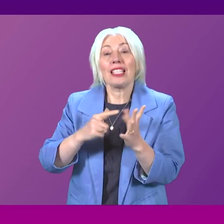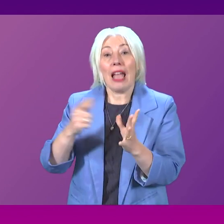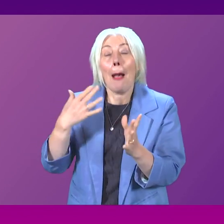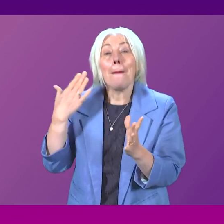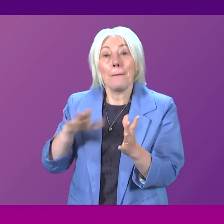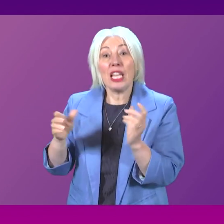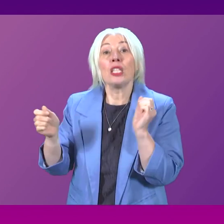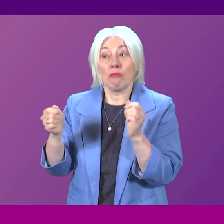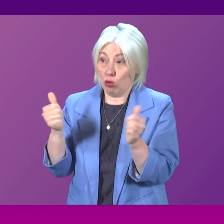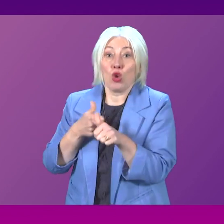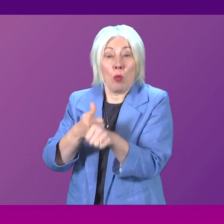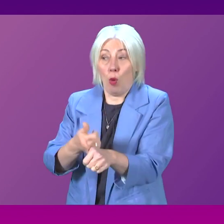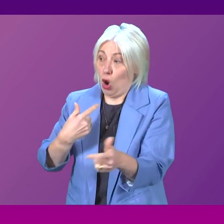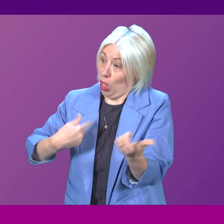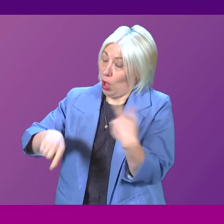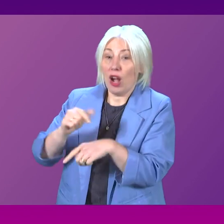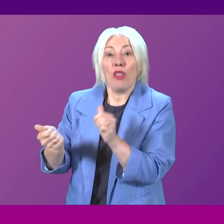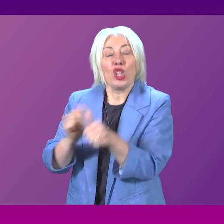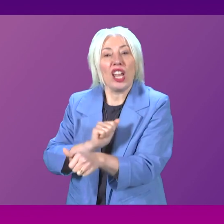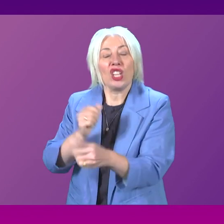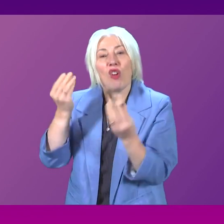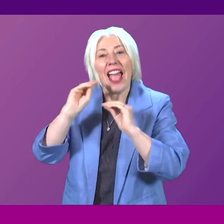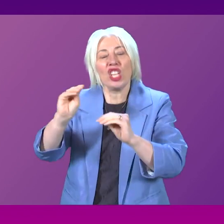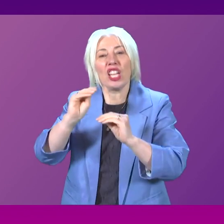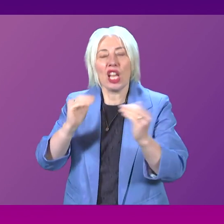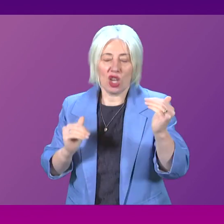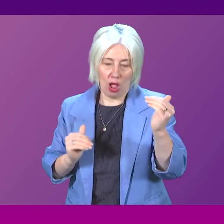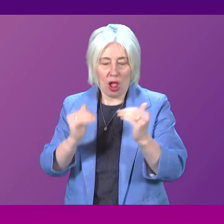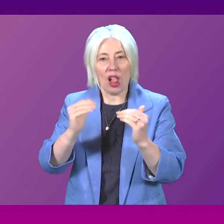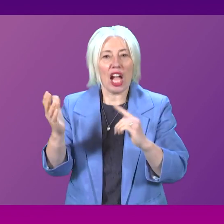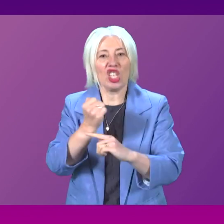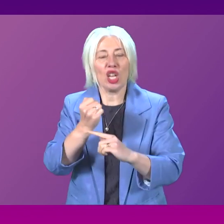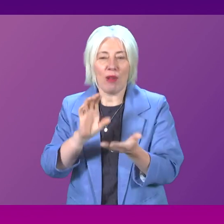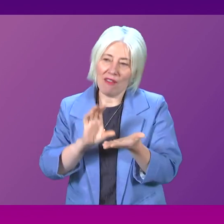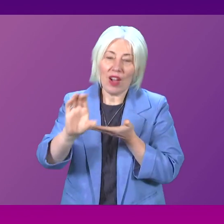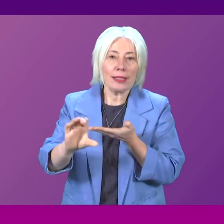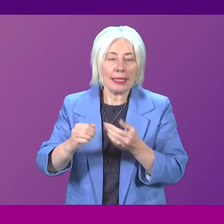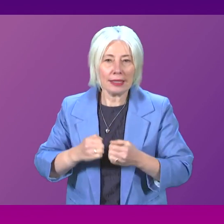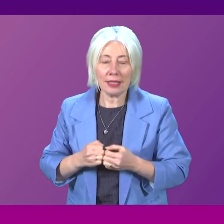change that we made to educational attainment funding distribution, which ensured that the